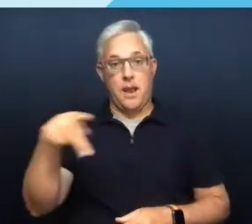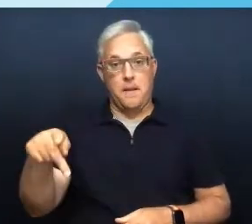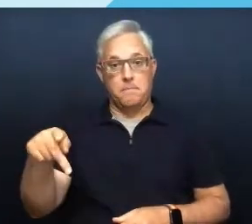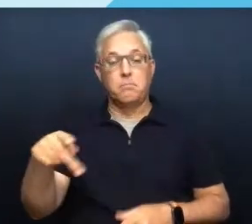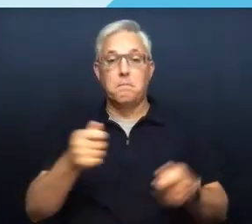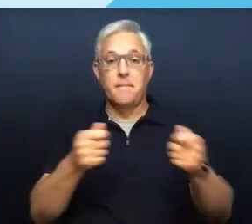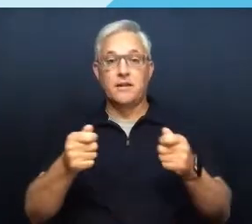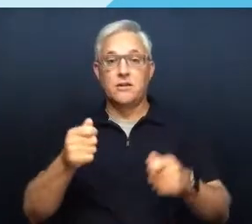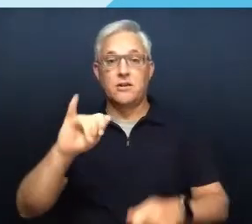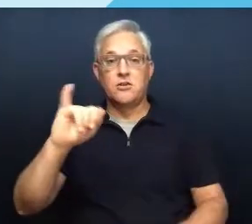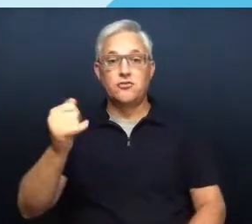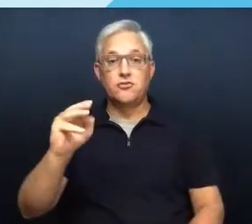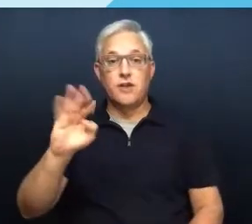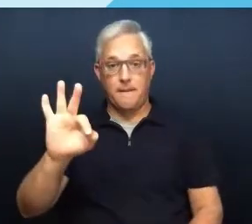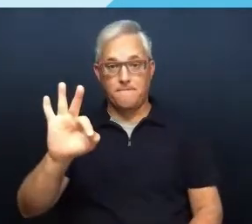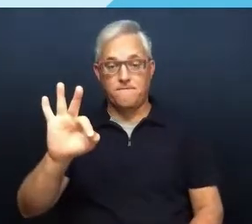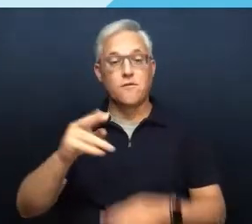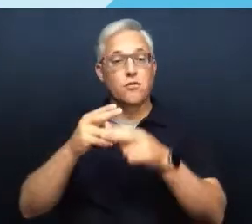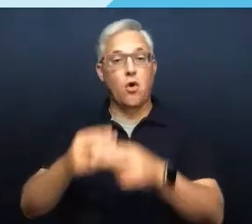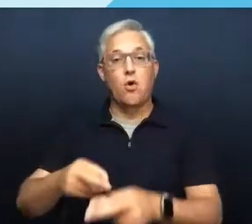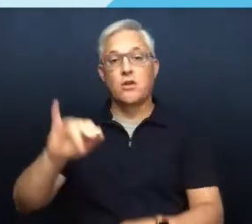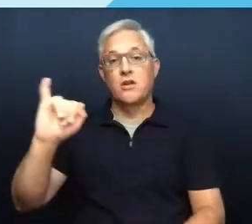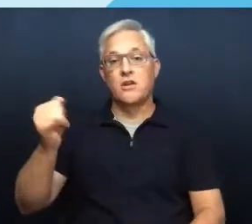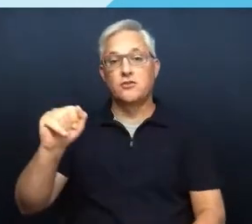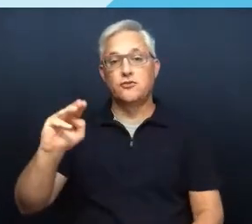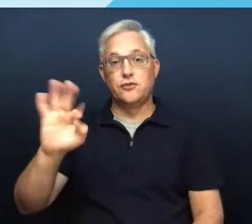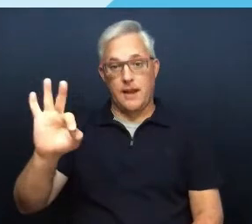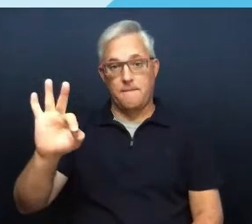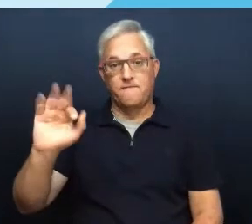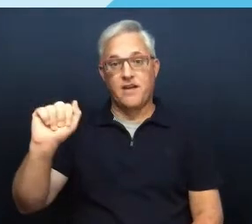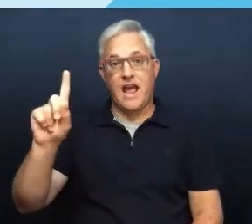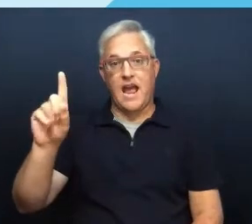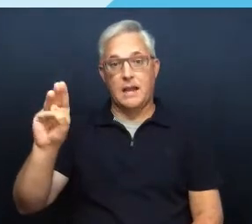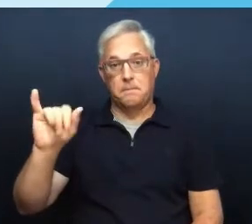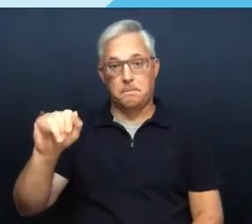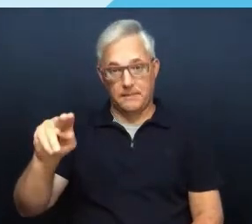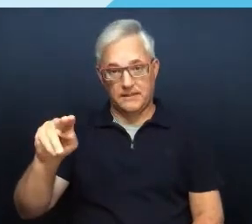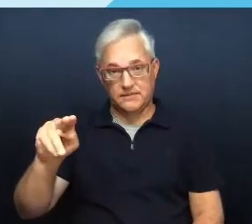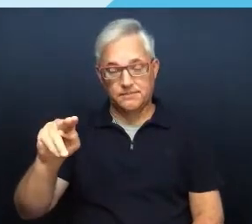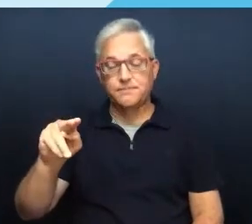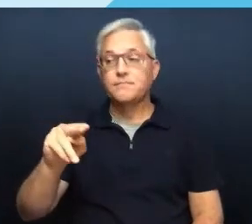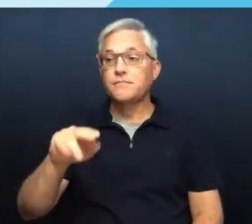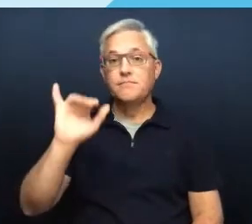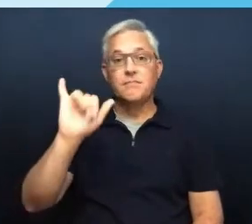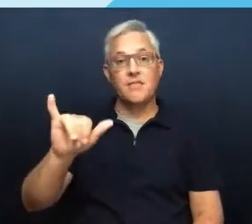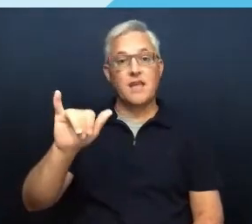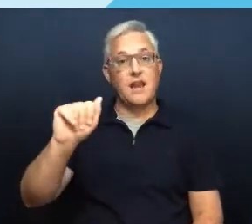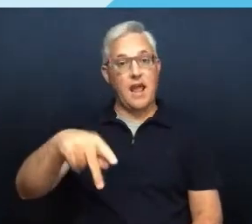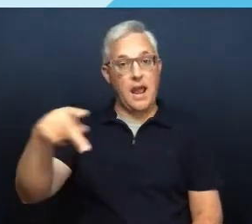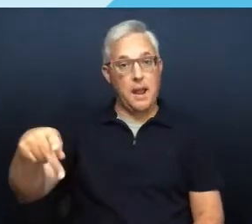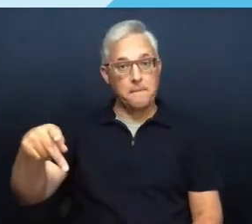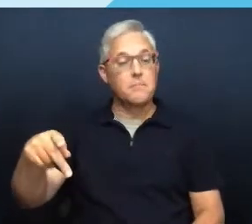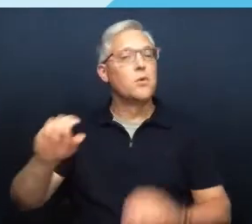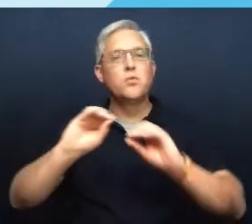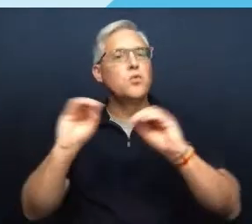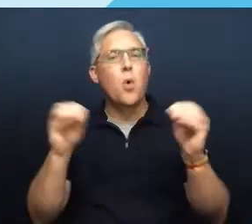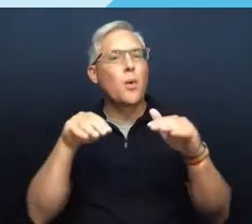And Jamf Admin was coded without accessibility in mind and you'll see during this next